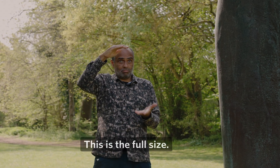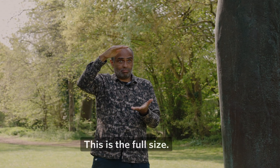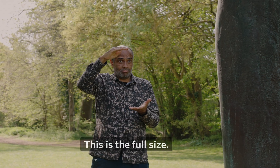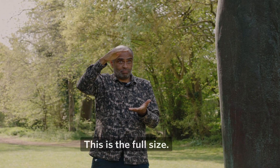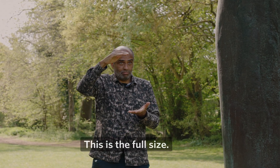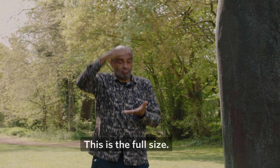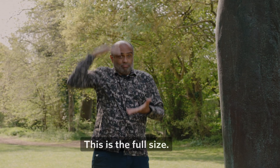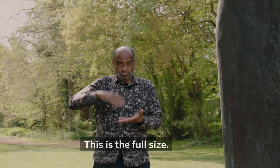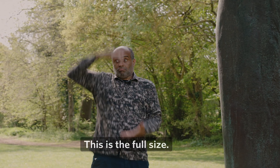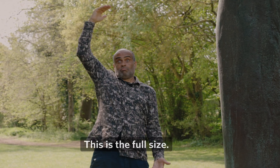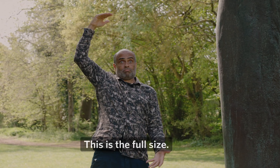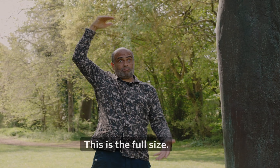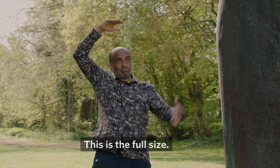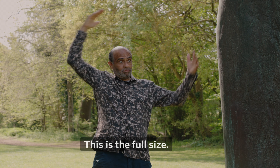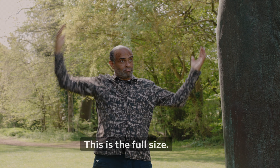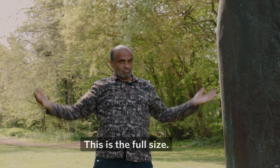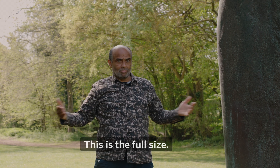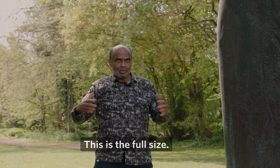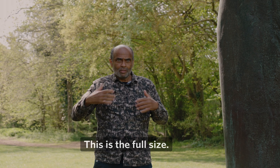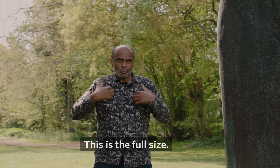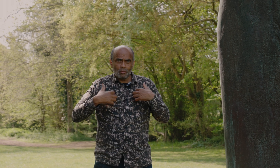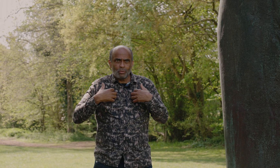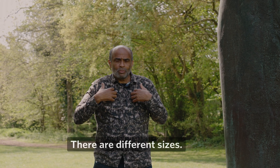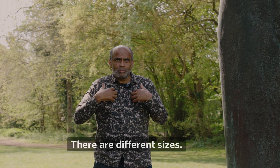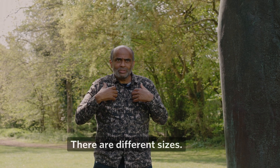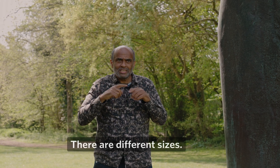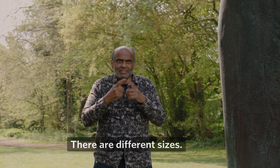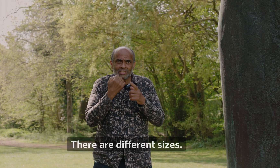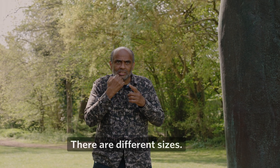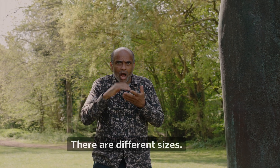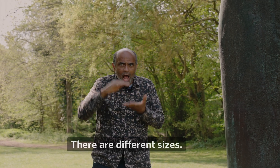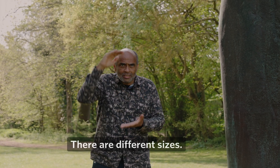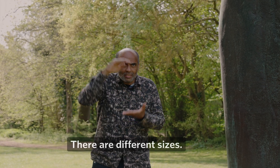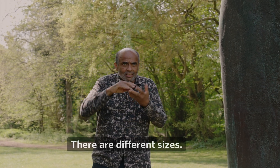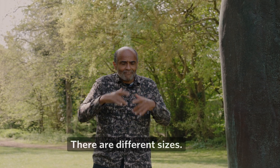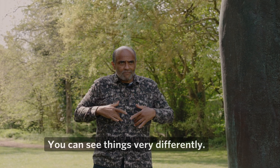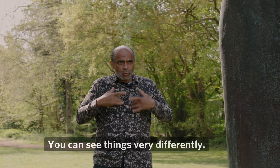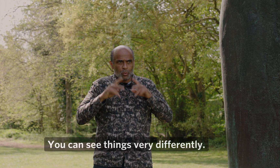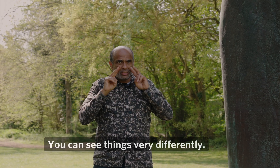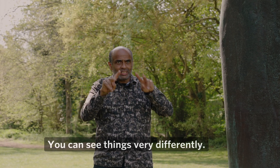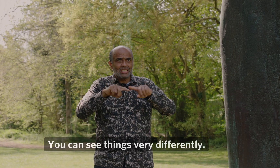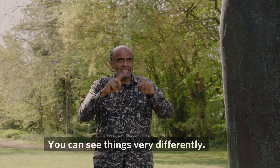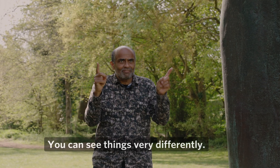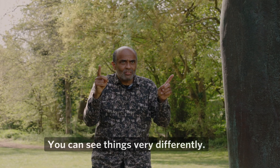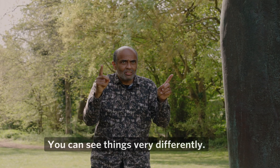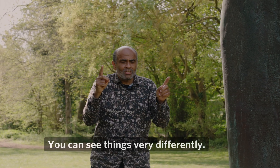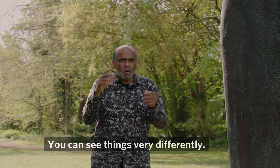This is the full size. There are different sizes. You can see things very differently.